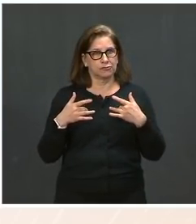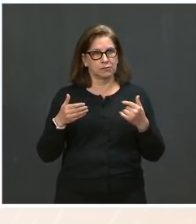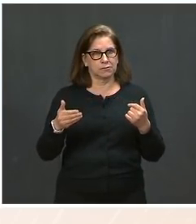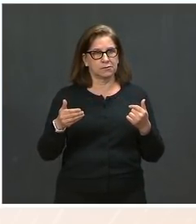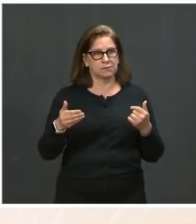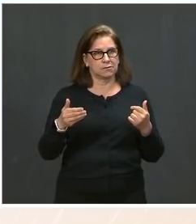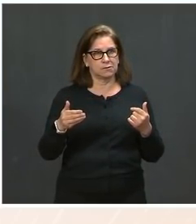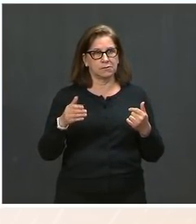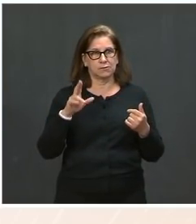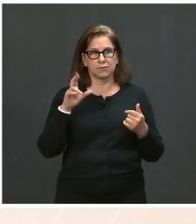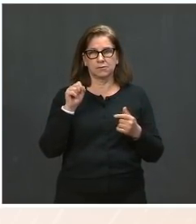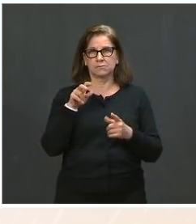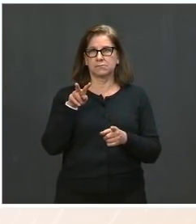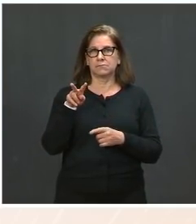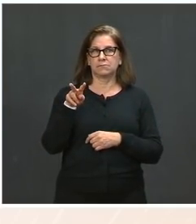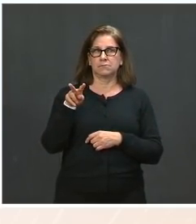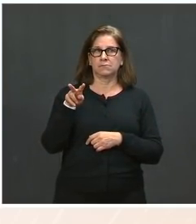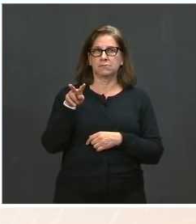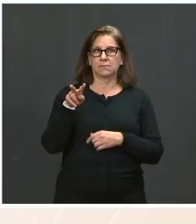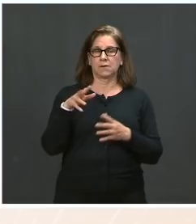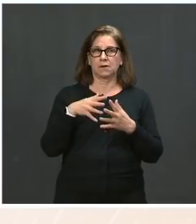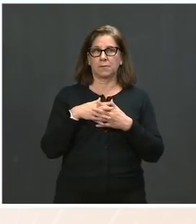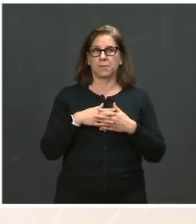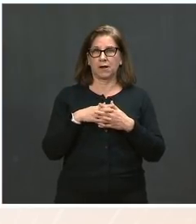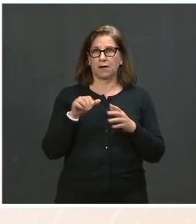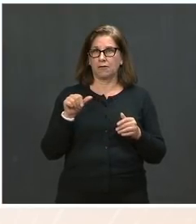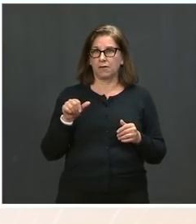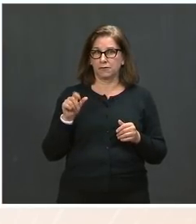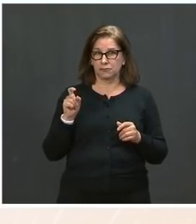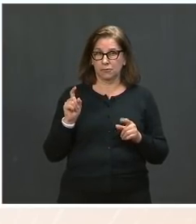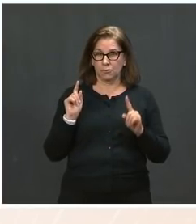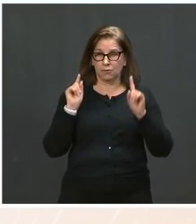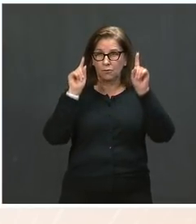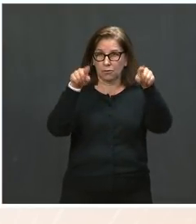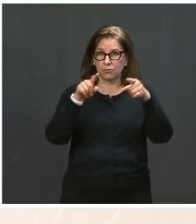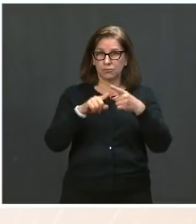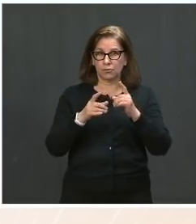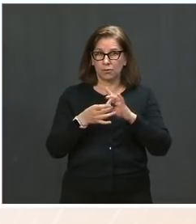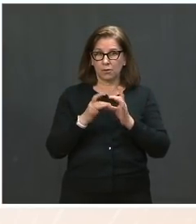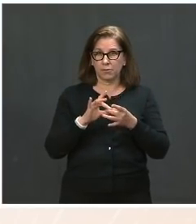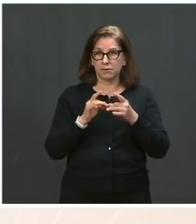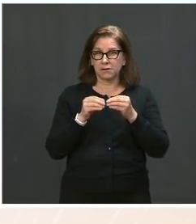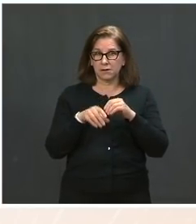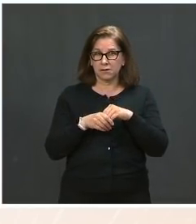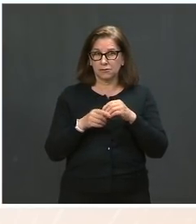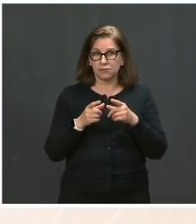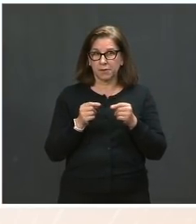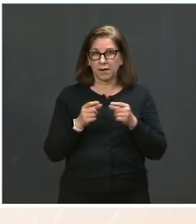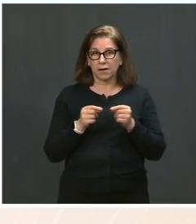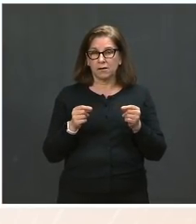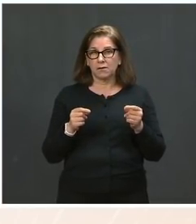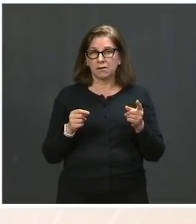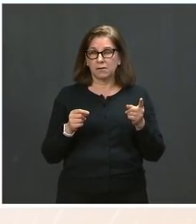that American athletes should attend those games? And are you persuaded -- is the President persuaded that they will be safe?